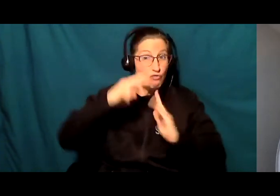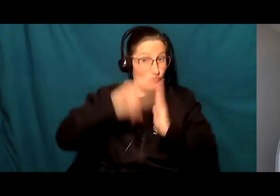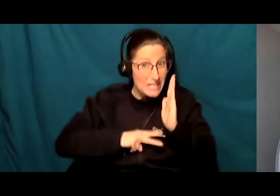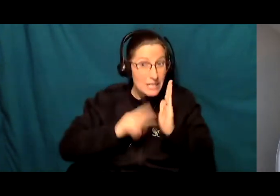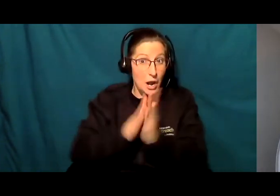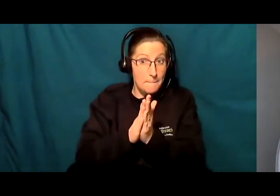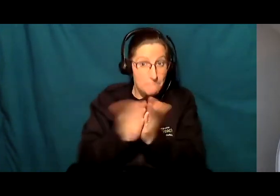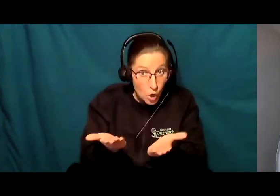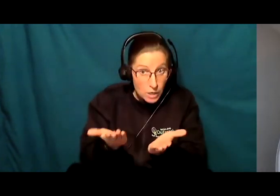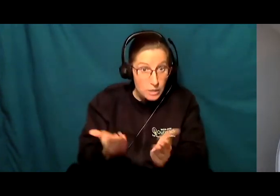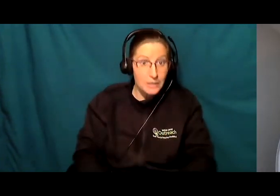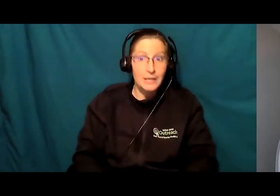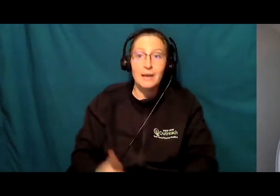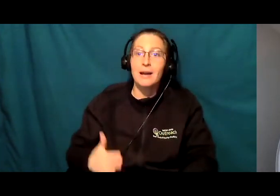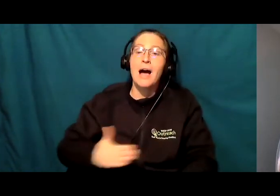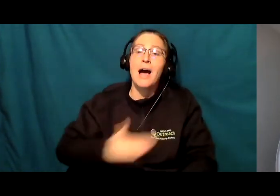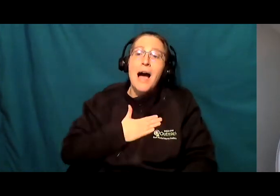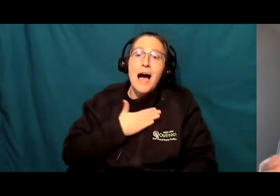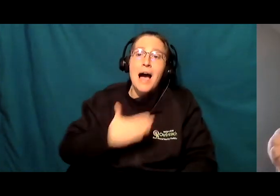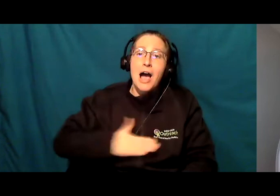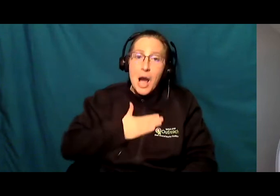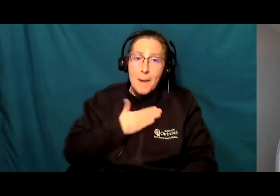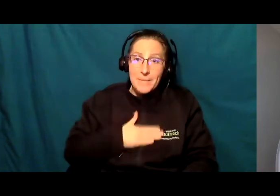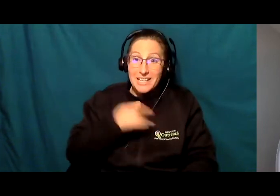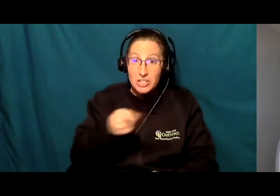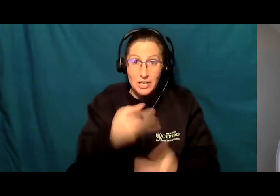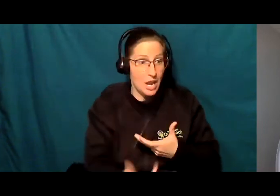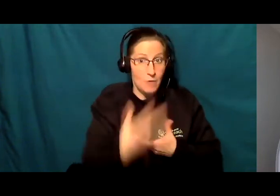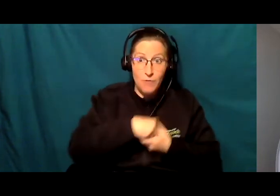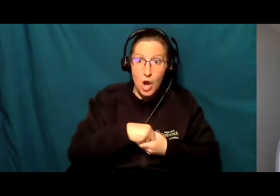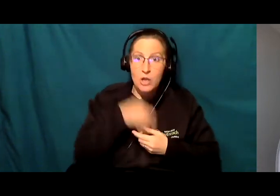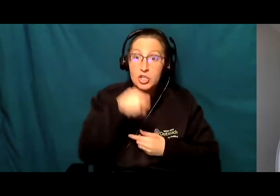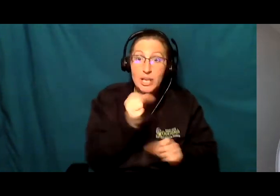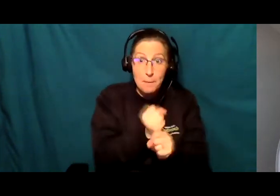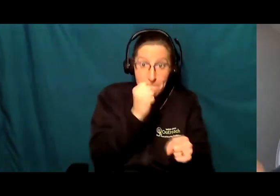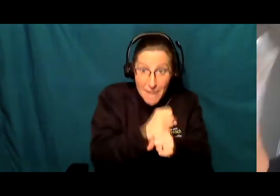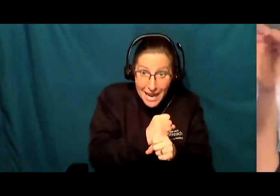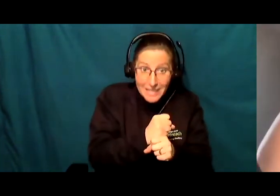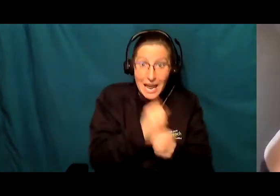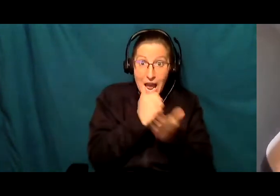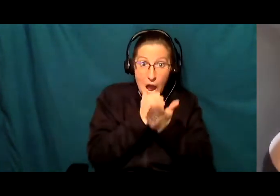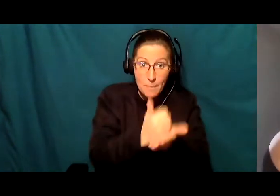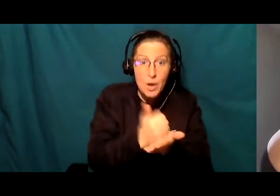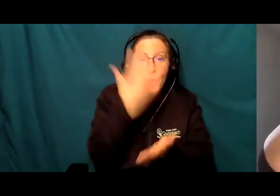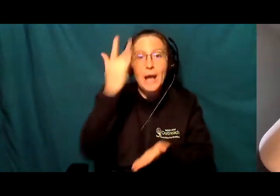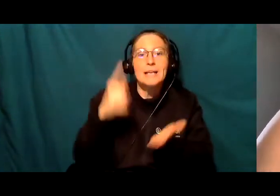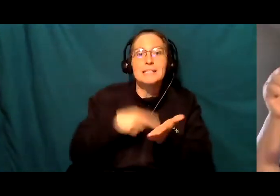and be so happy that she participated in making it, because sometimes I send home all the little items